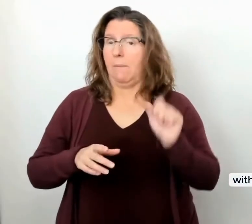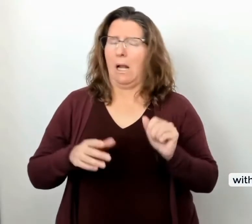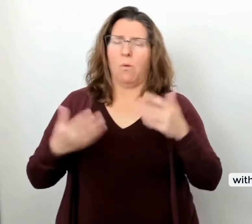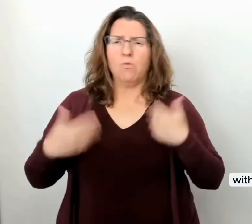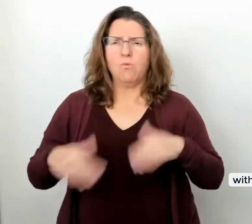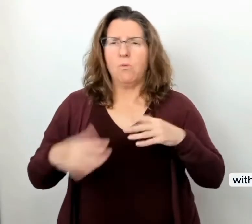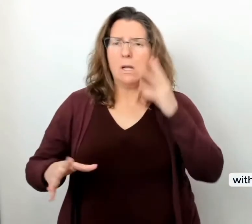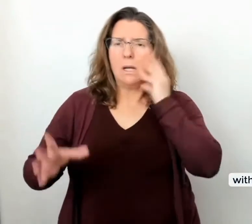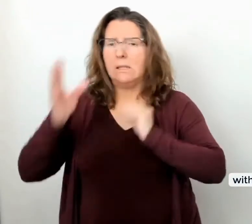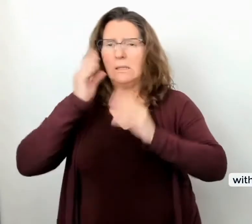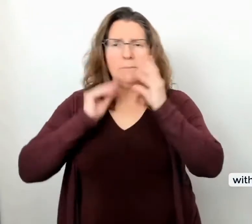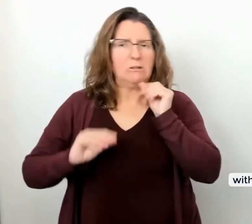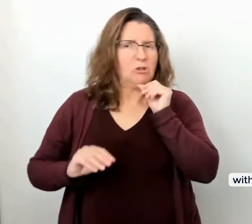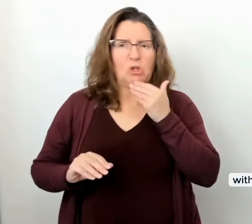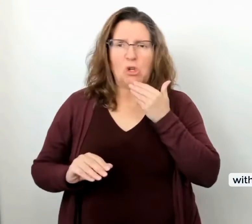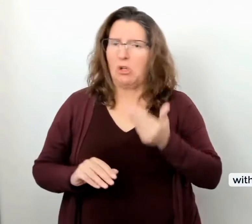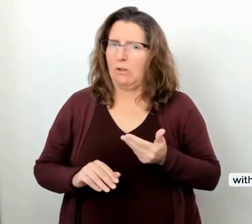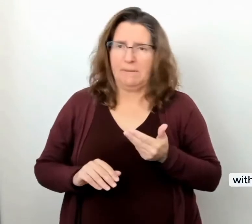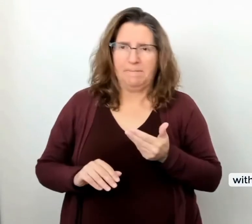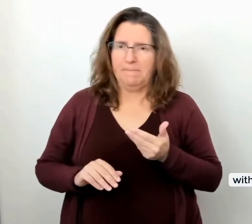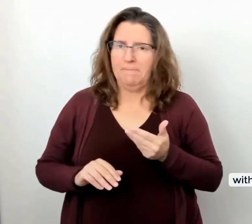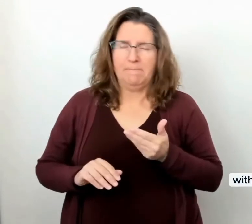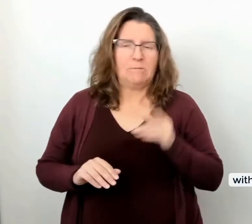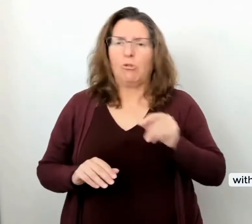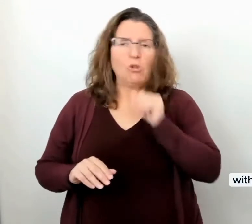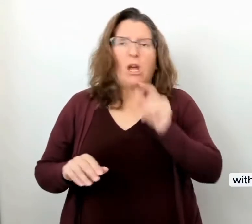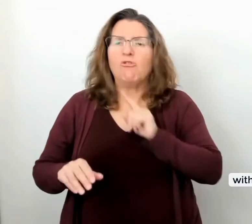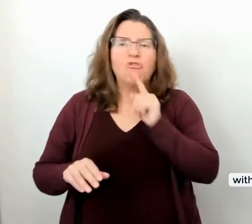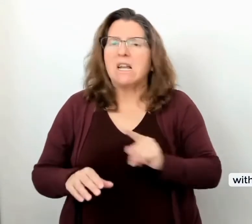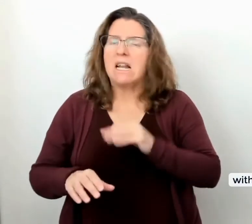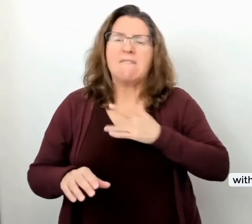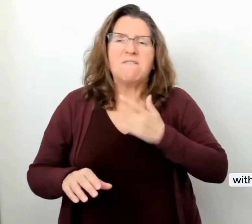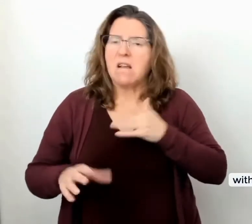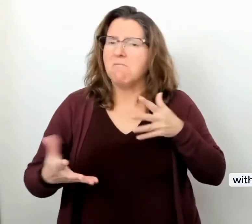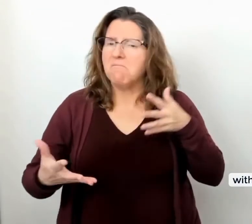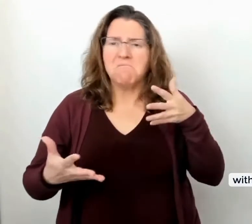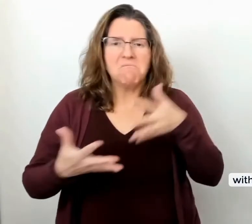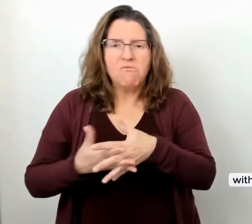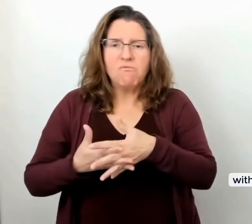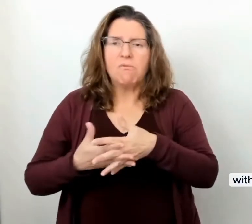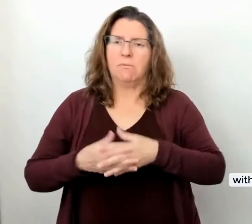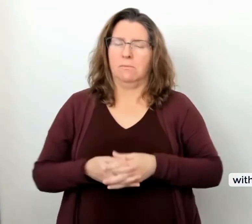We know of many examples of students with disabilities who had painful experiences in school